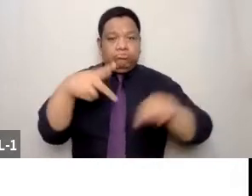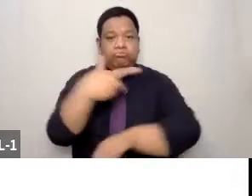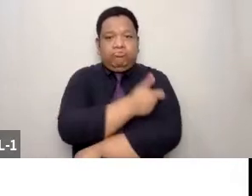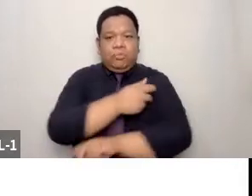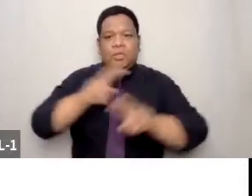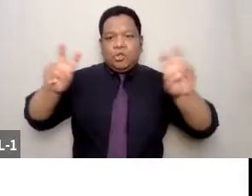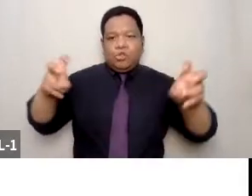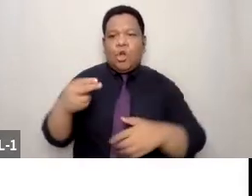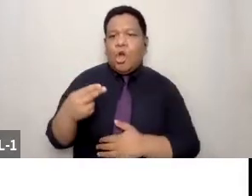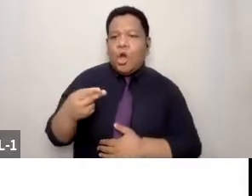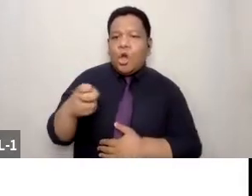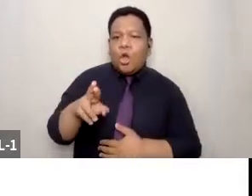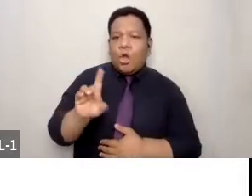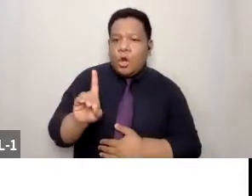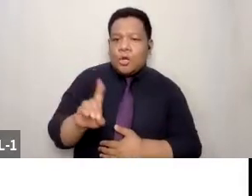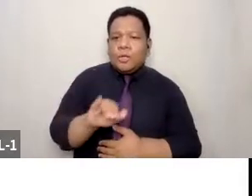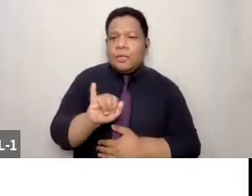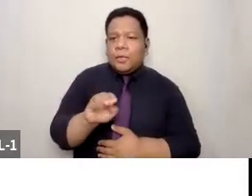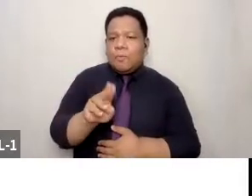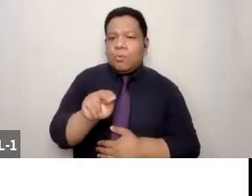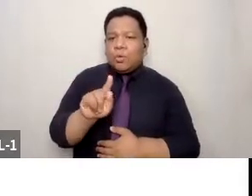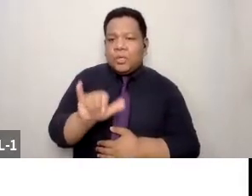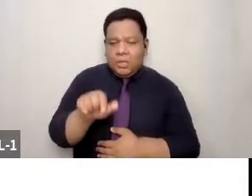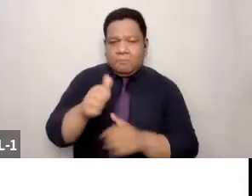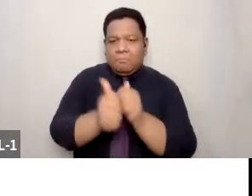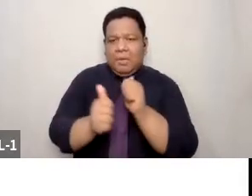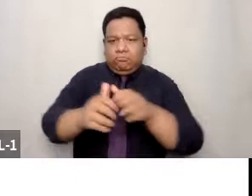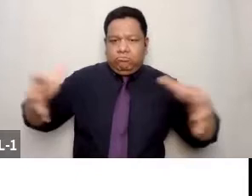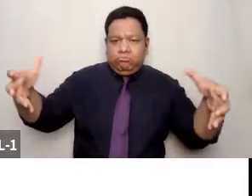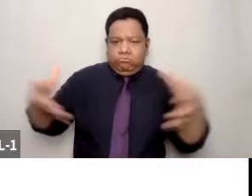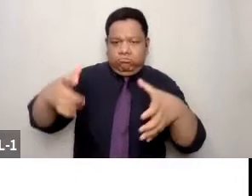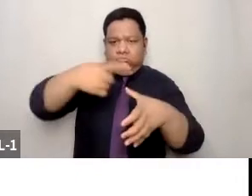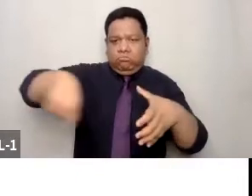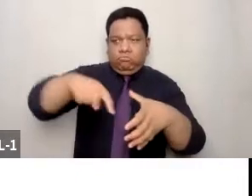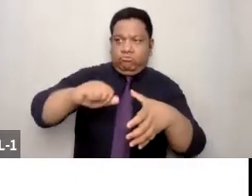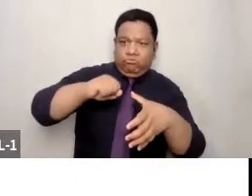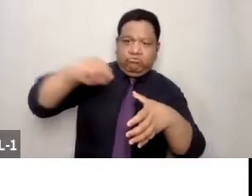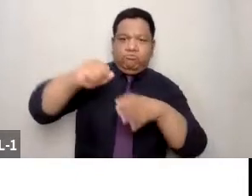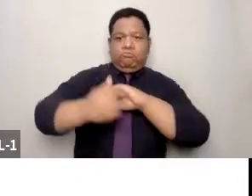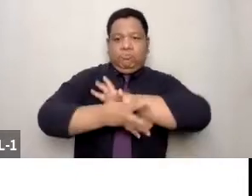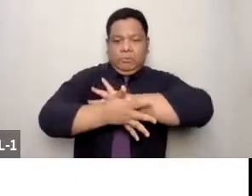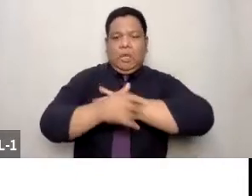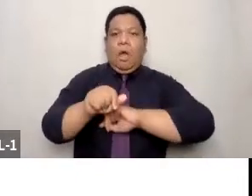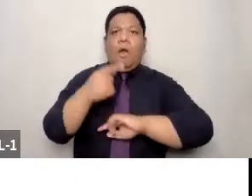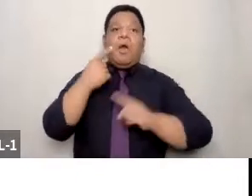That’s the only time we can see the effectiveness in real world situations and its effects on the variants.